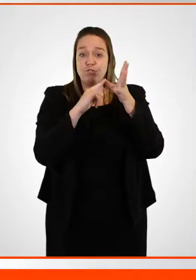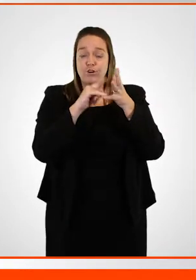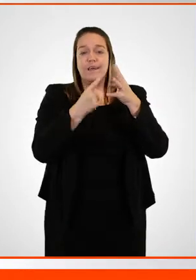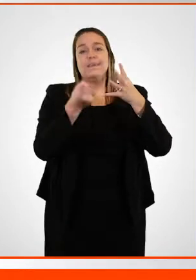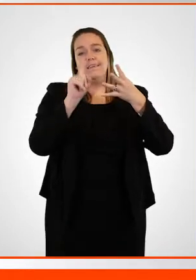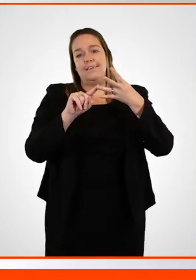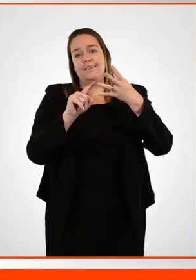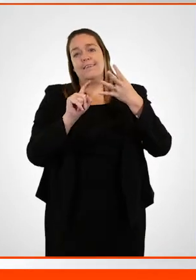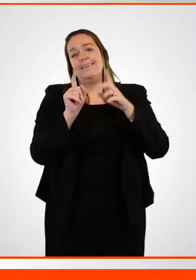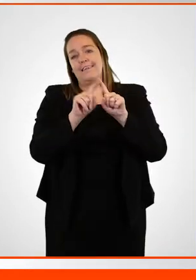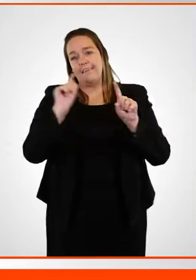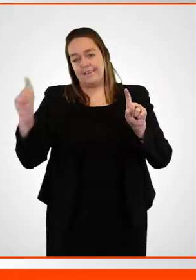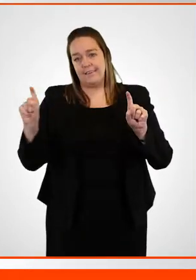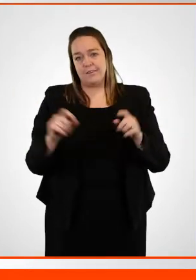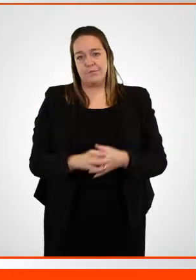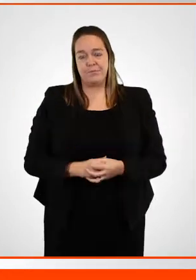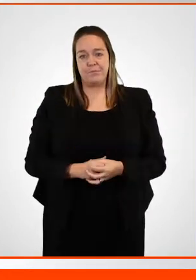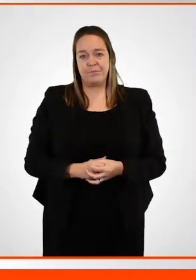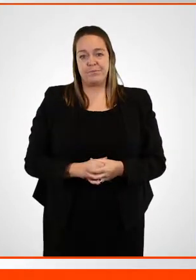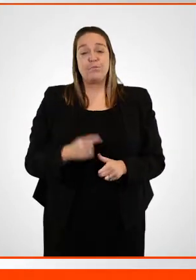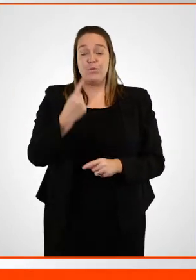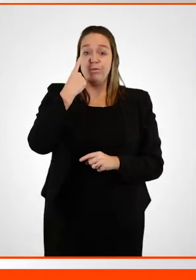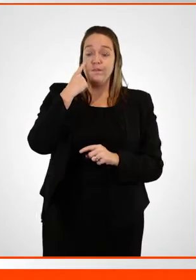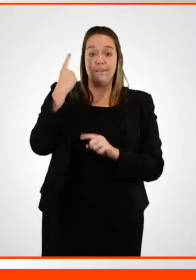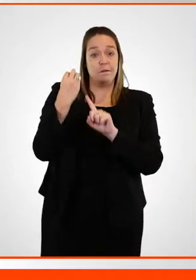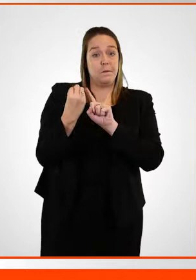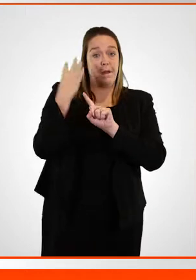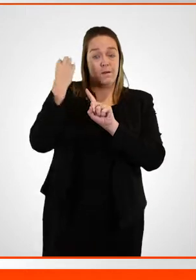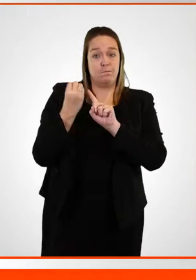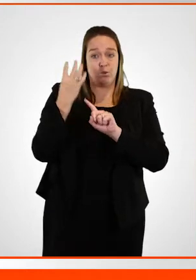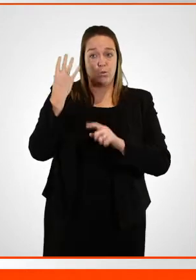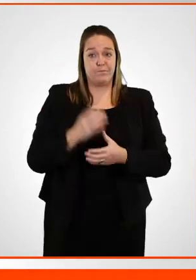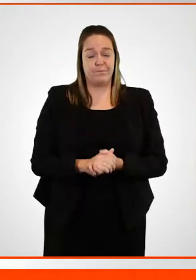So when you look at this PowerPoint, you'll see on the top what we have